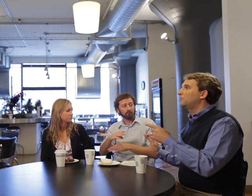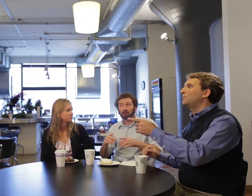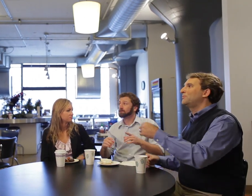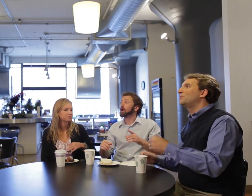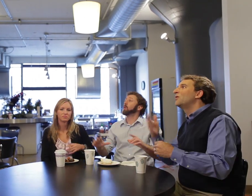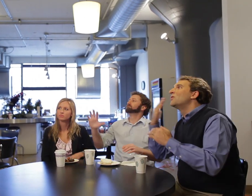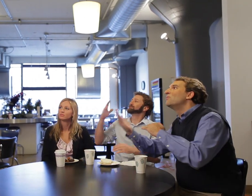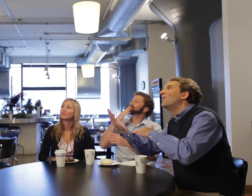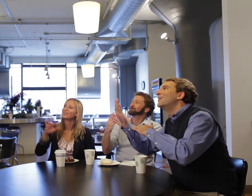(In unison) Good morning.